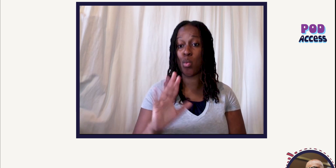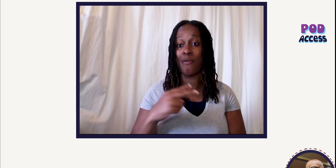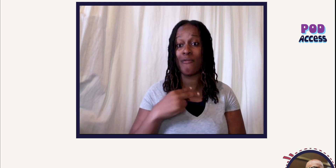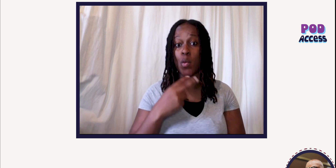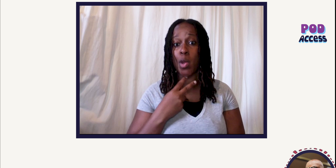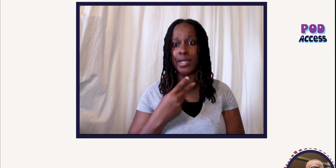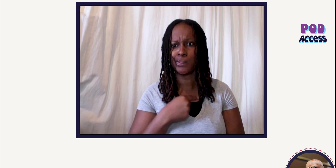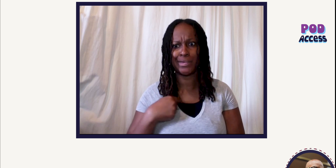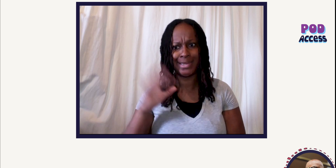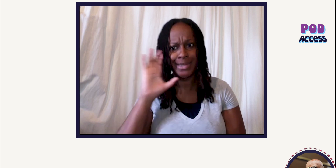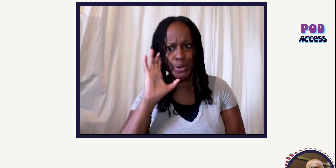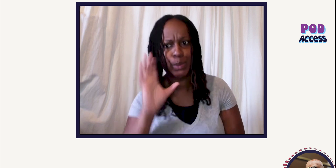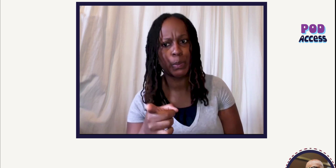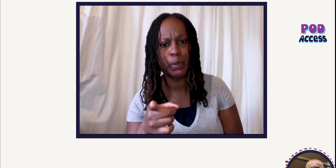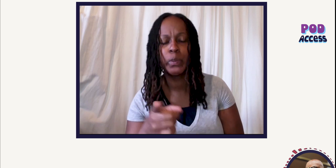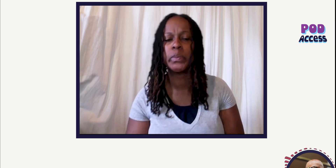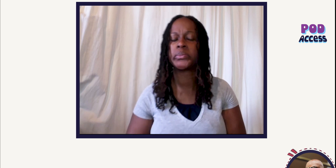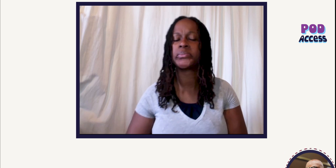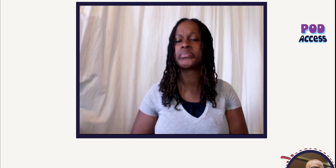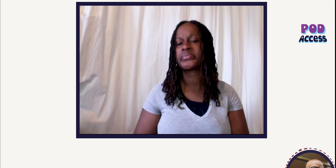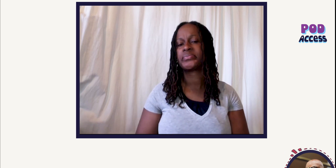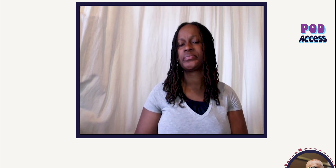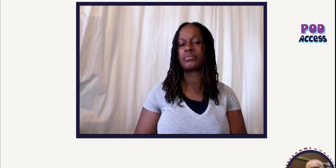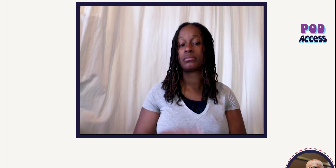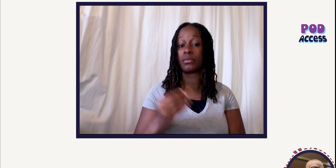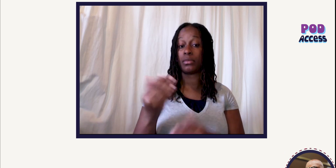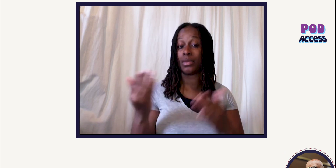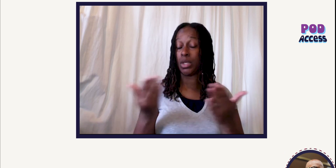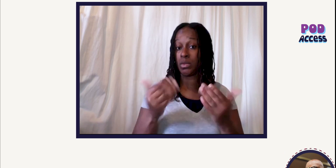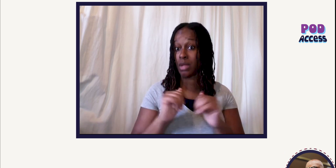And here's how we hope we can help you raise and use yours better.